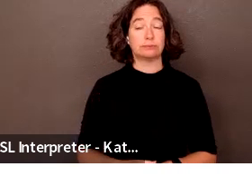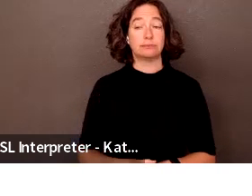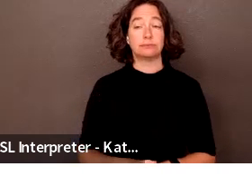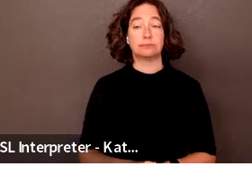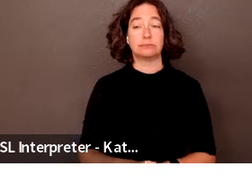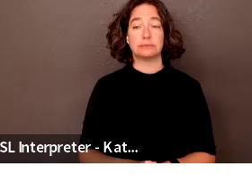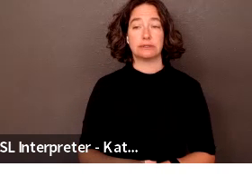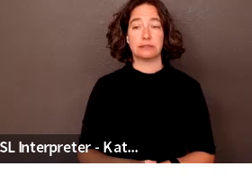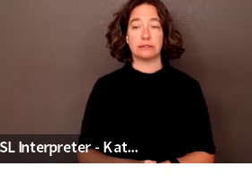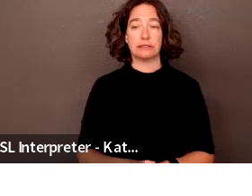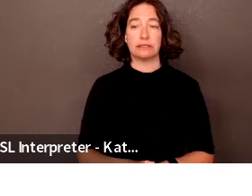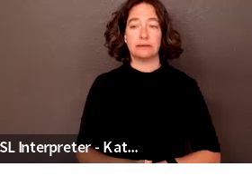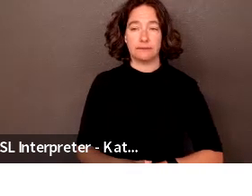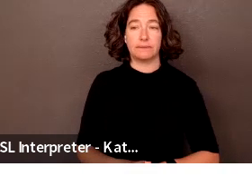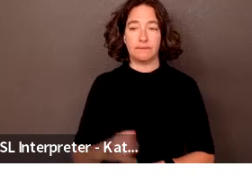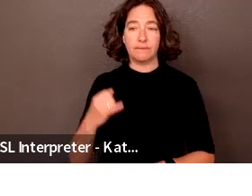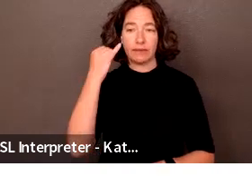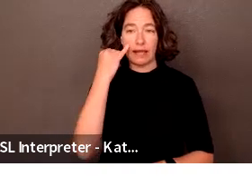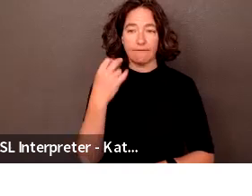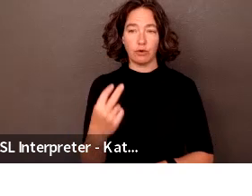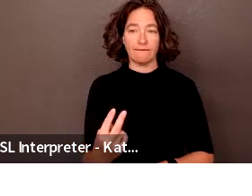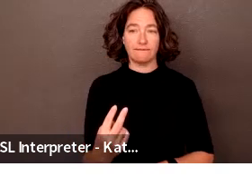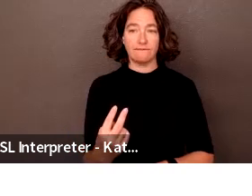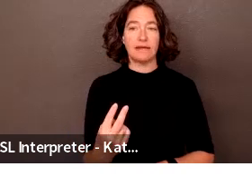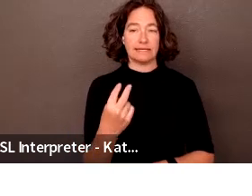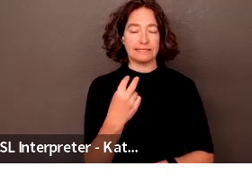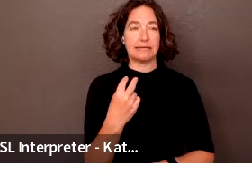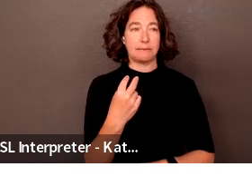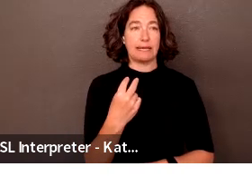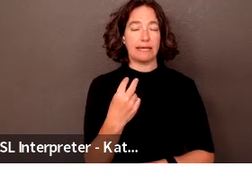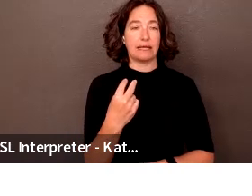you're facing me it's going to be your right. We'll go all the way out to the